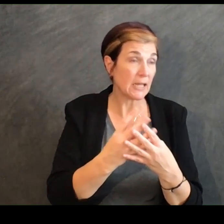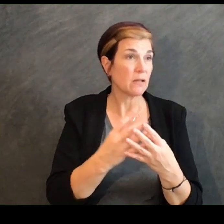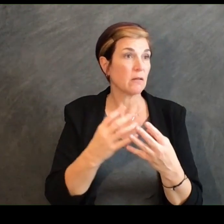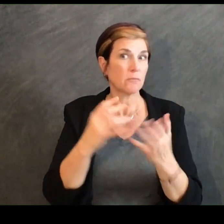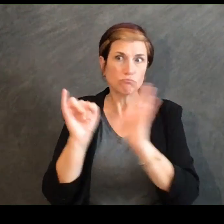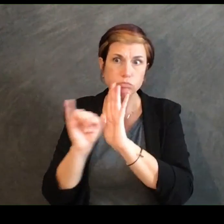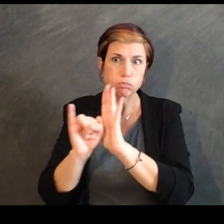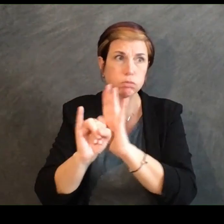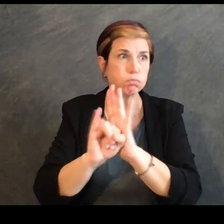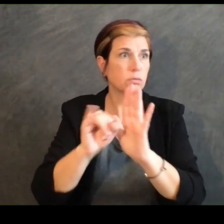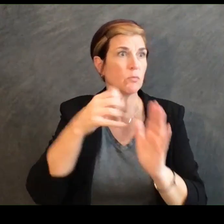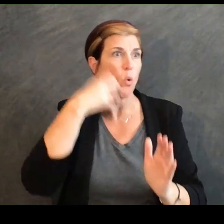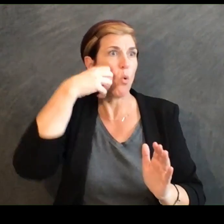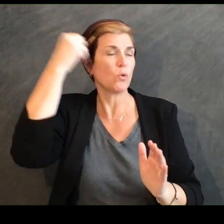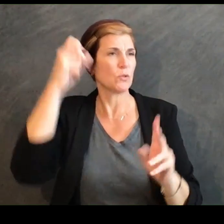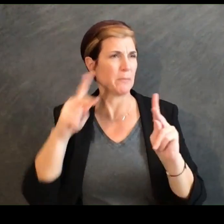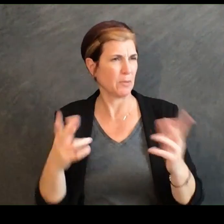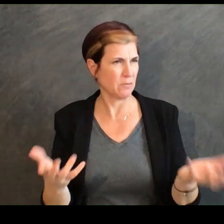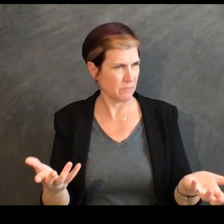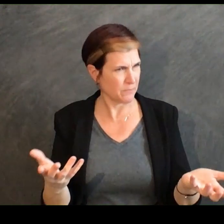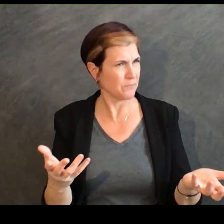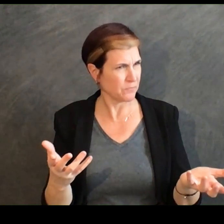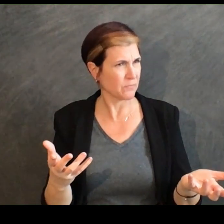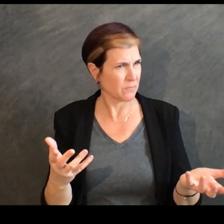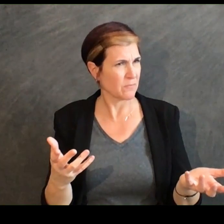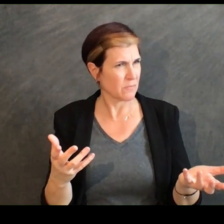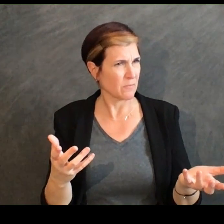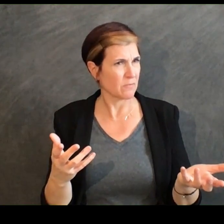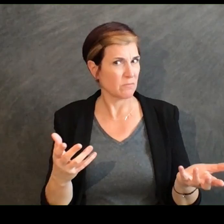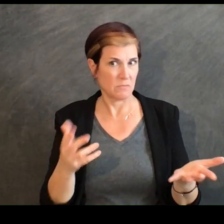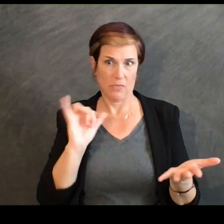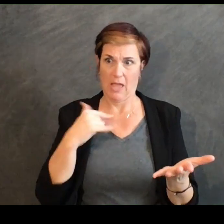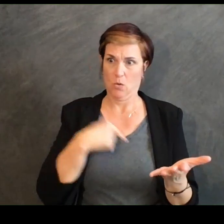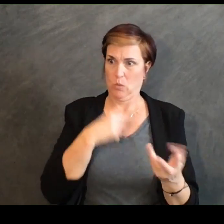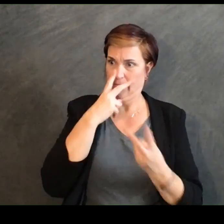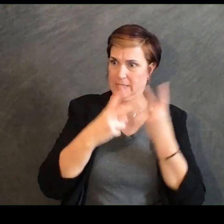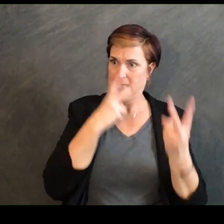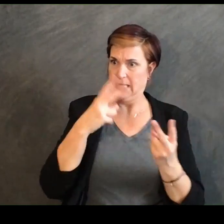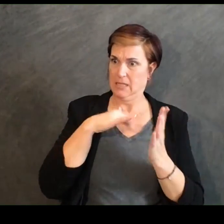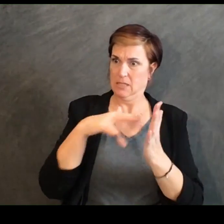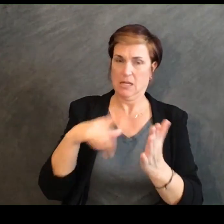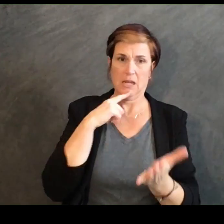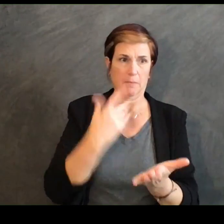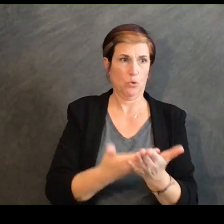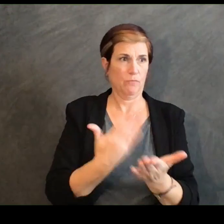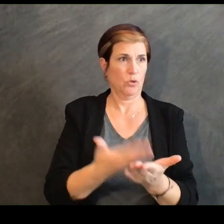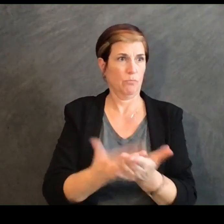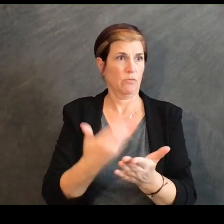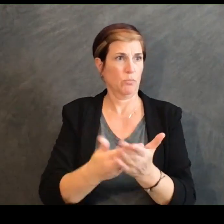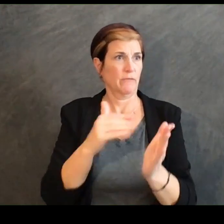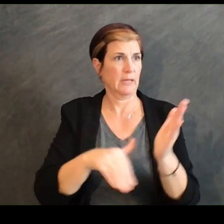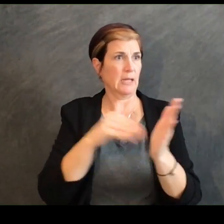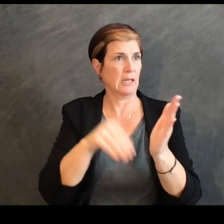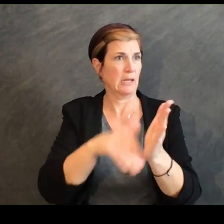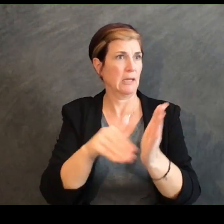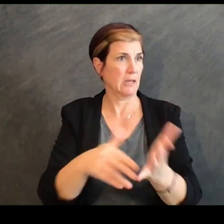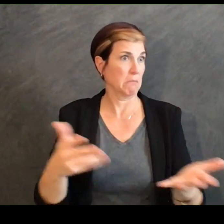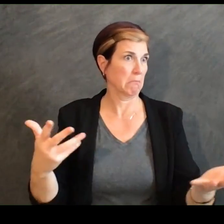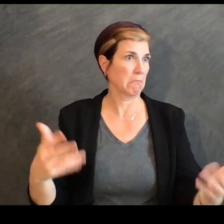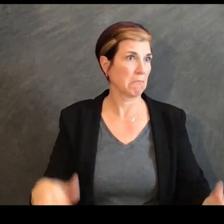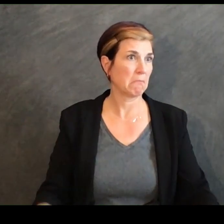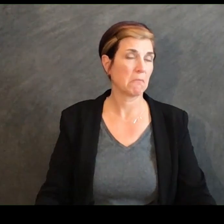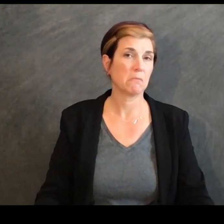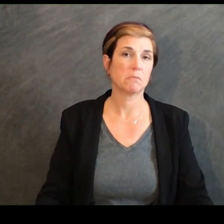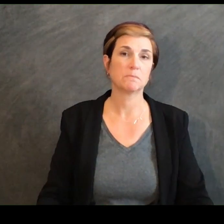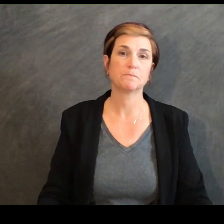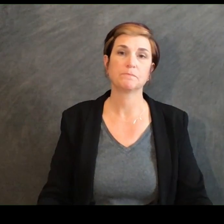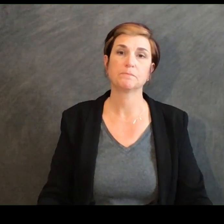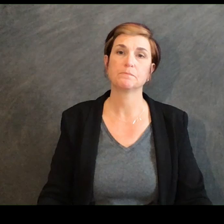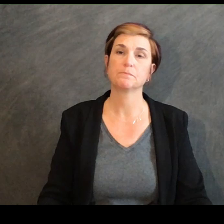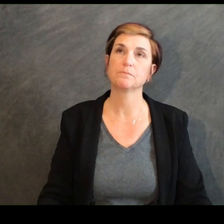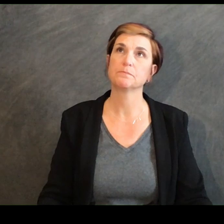well known over a lot of studies okay Oh a in please oh yeah